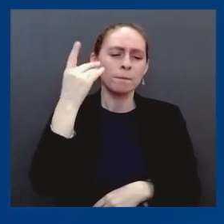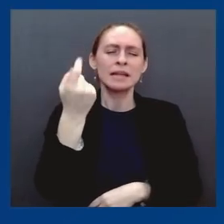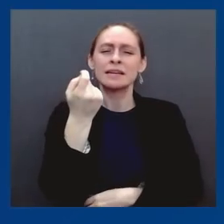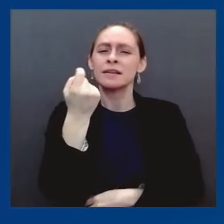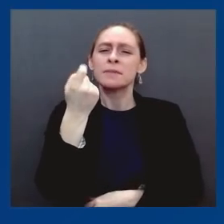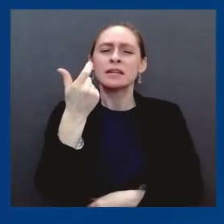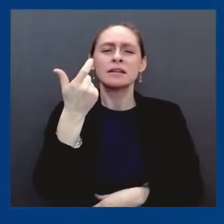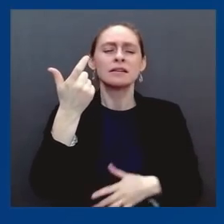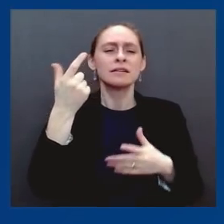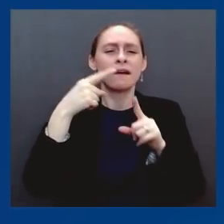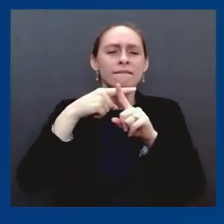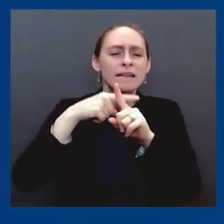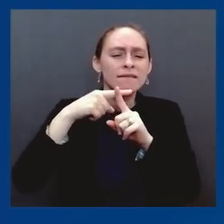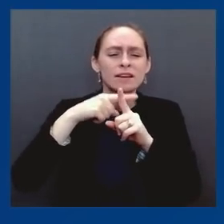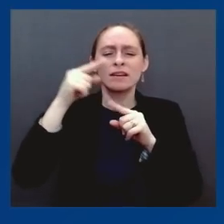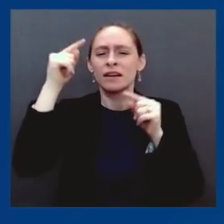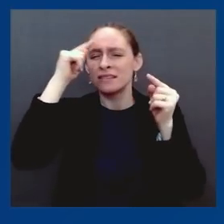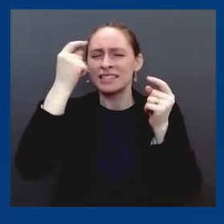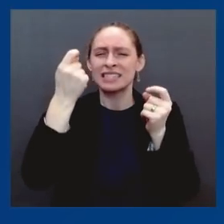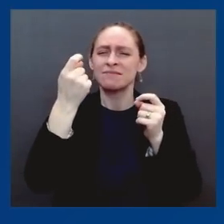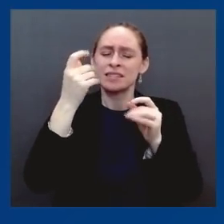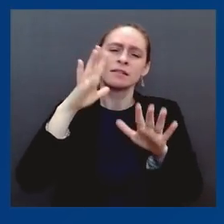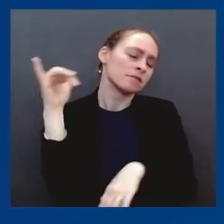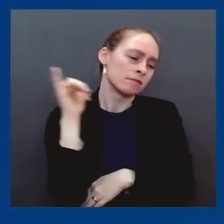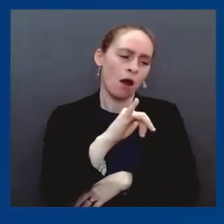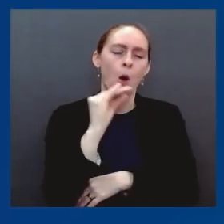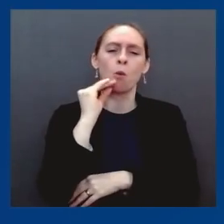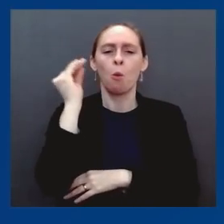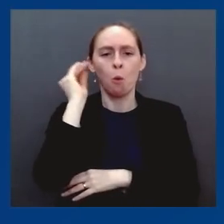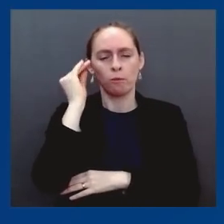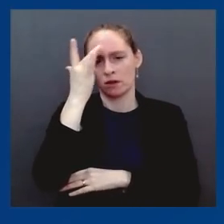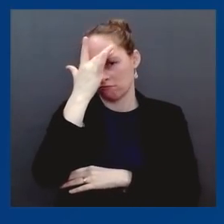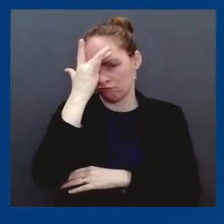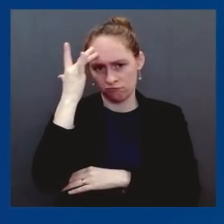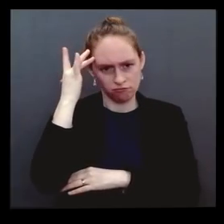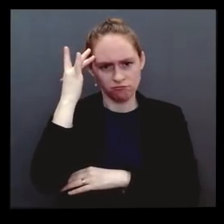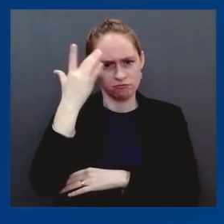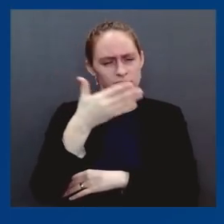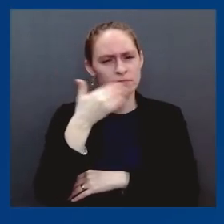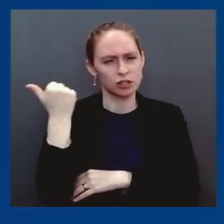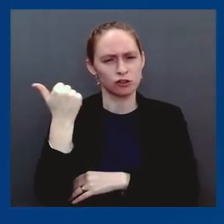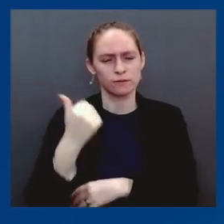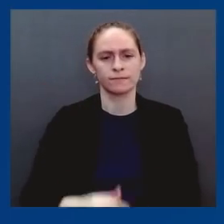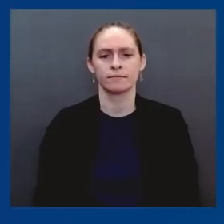prevention is truly our best option. This means for everyone five and older, getting vaccinated.